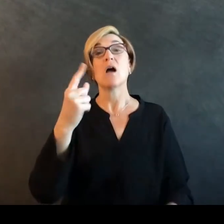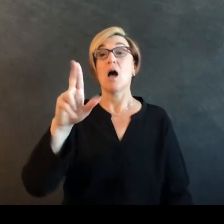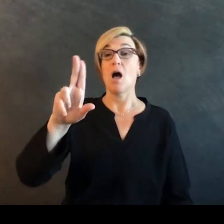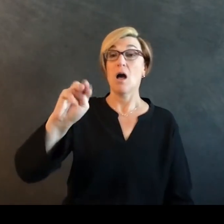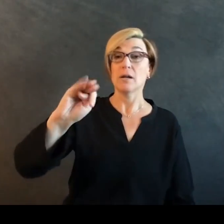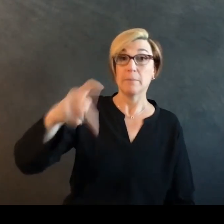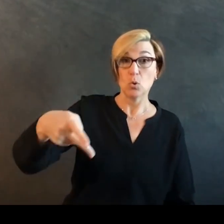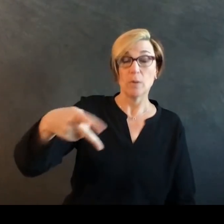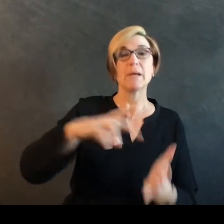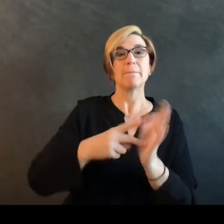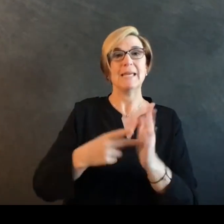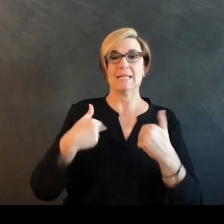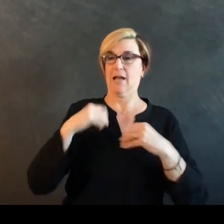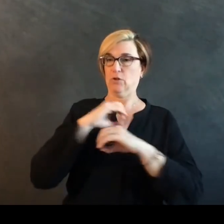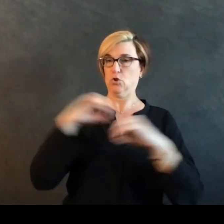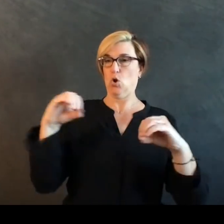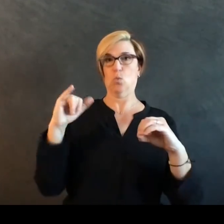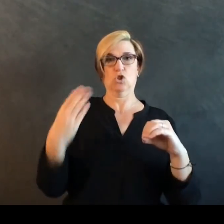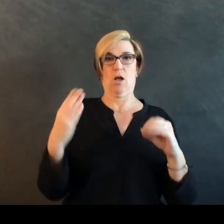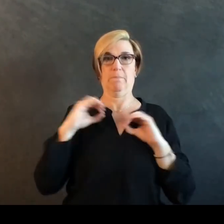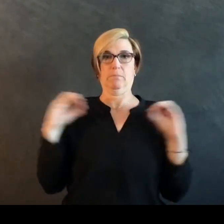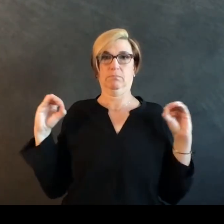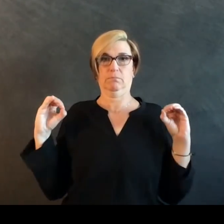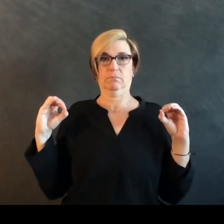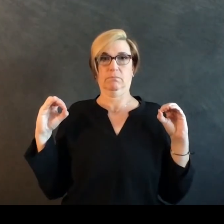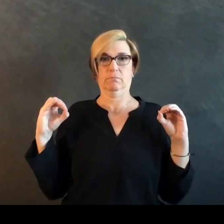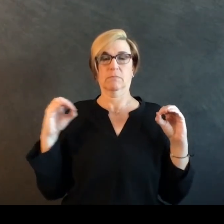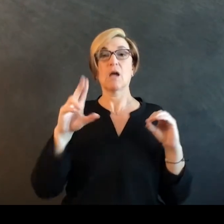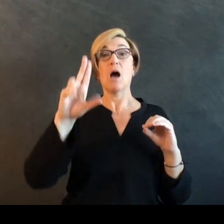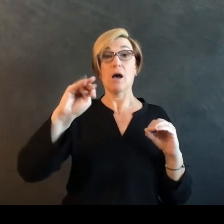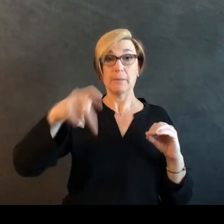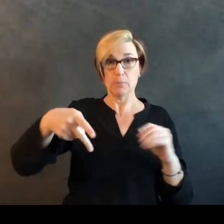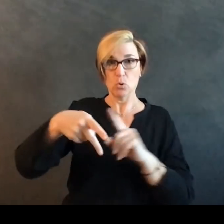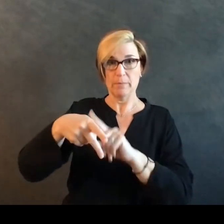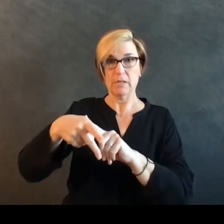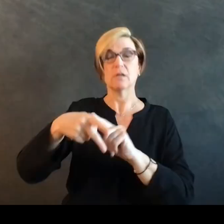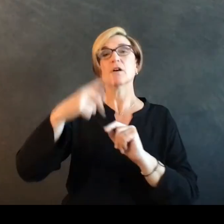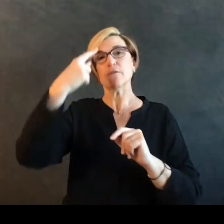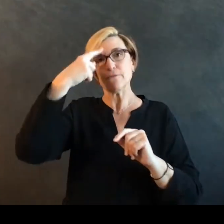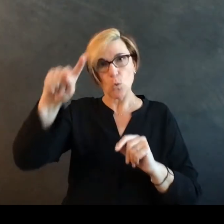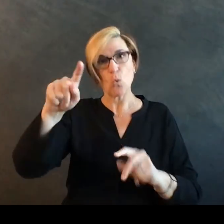unemployment is intended for those people that are some of the midsize or